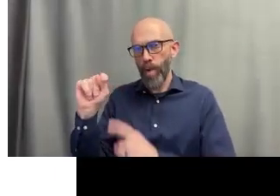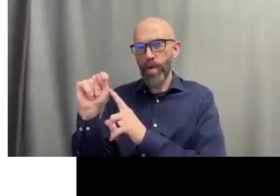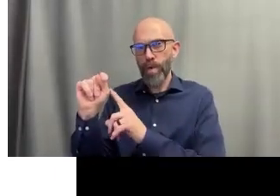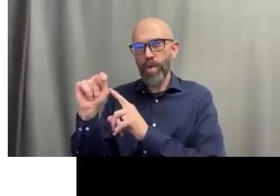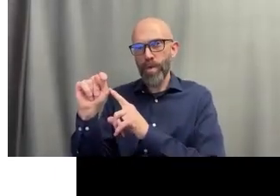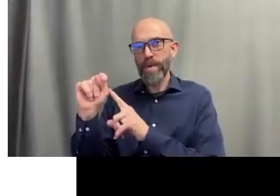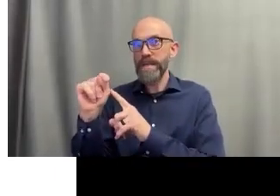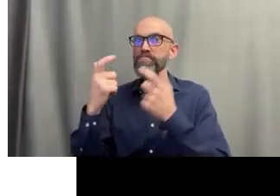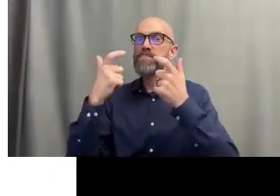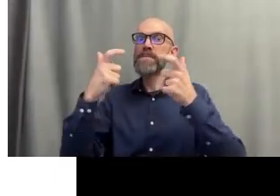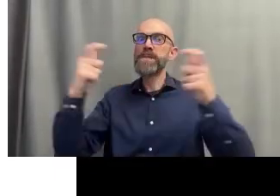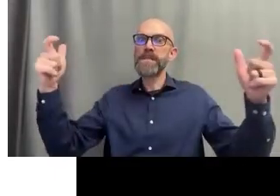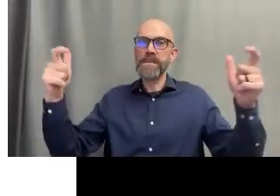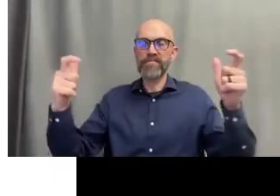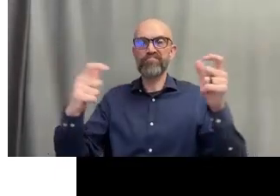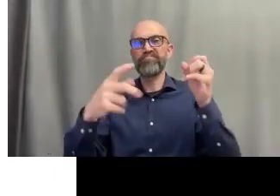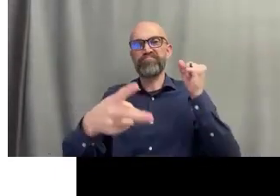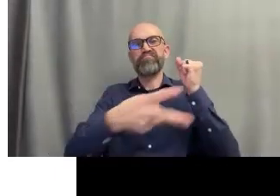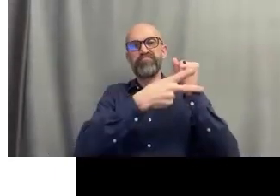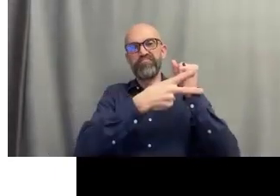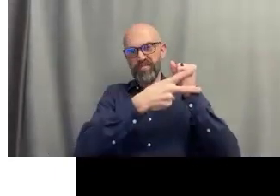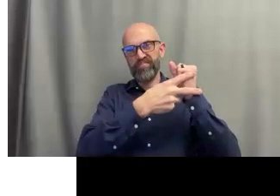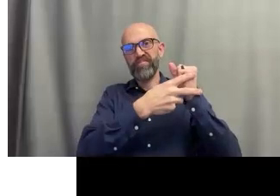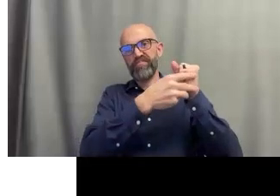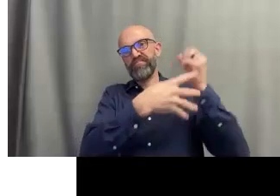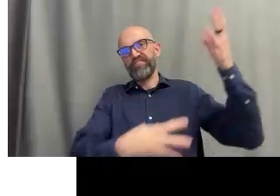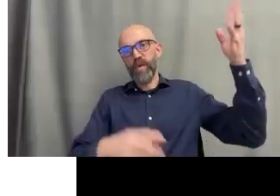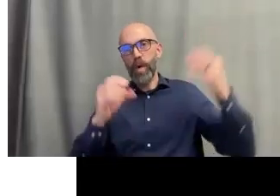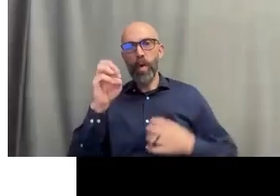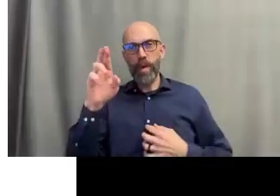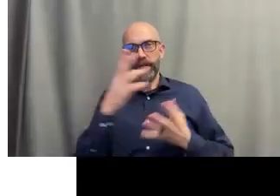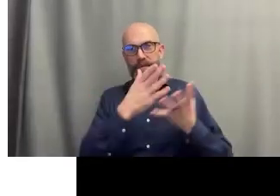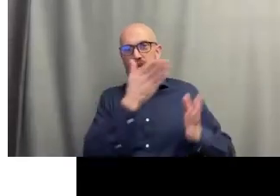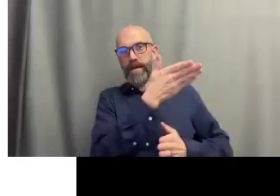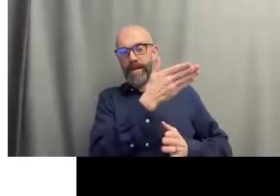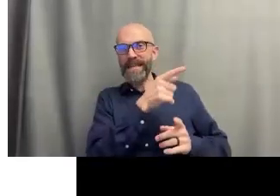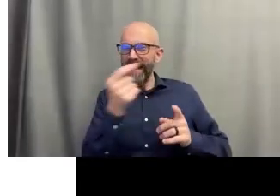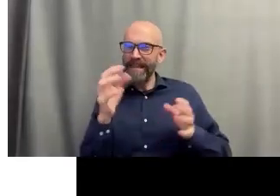repository of lots of OER stuff. But what is different about Cool4Ed